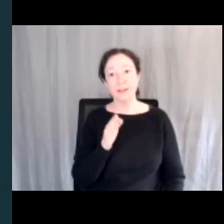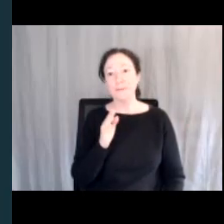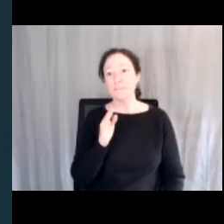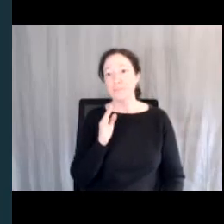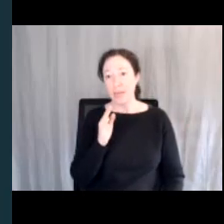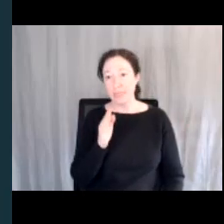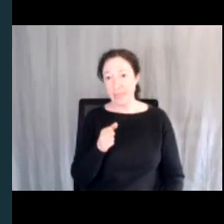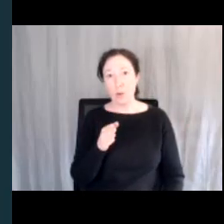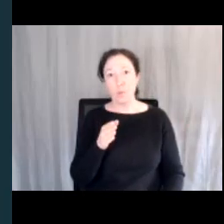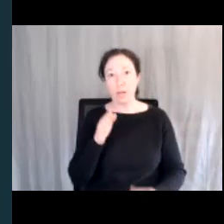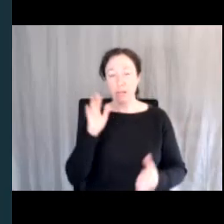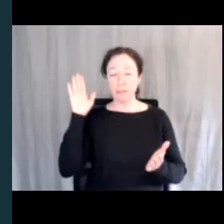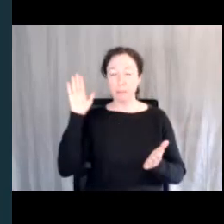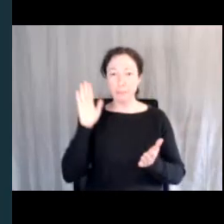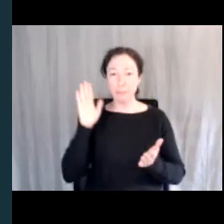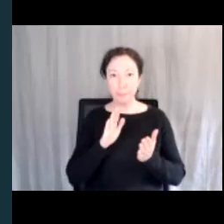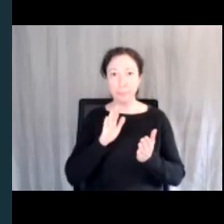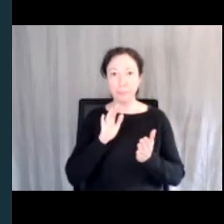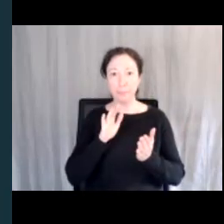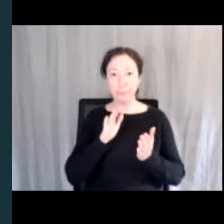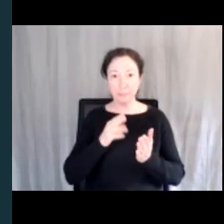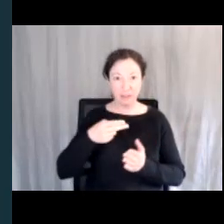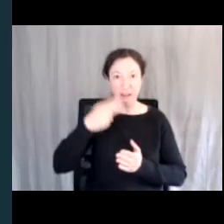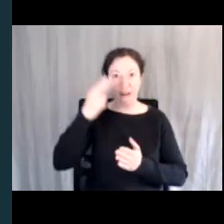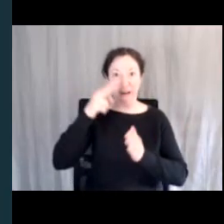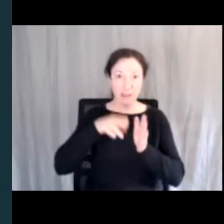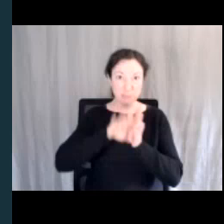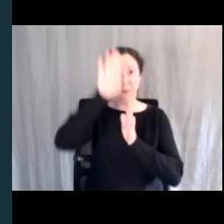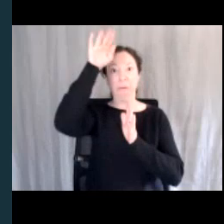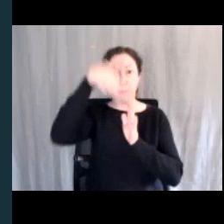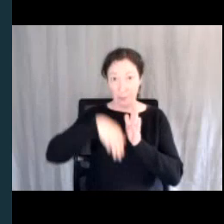and reduces your cravings. It improves long-term glucose control.